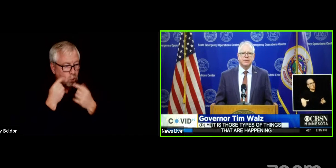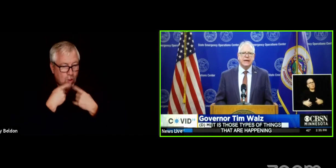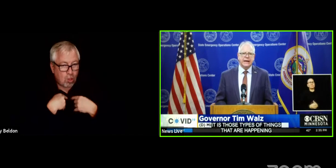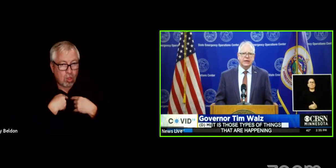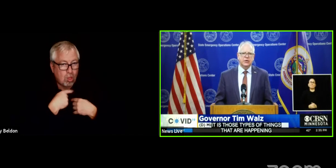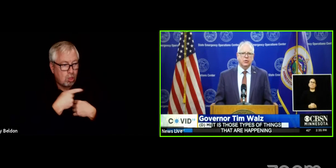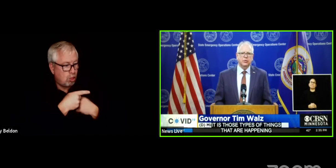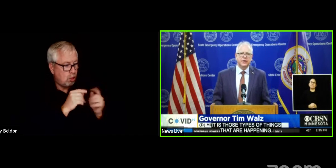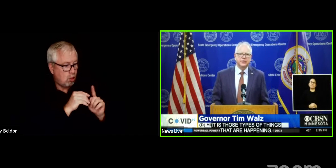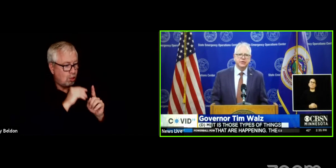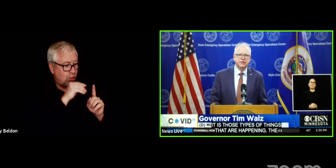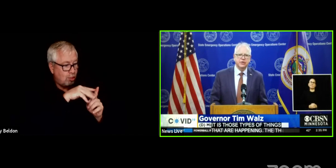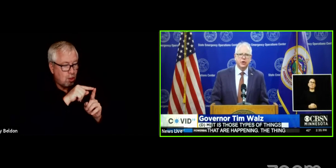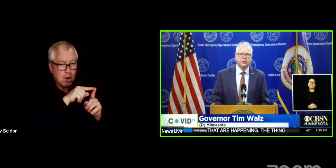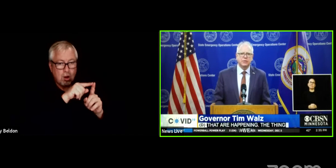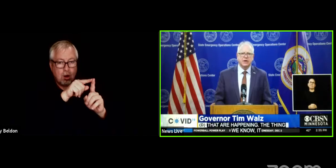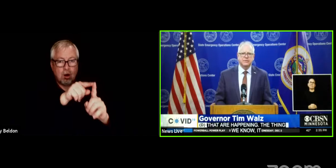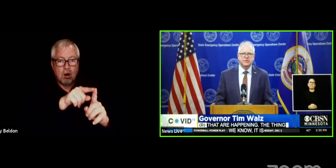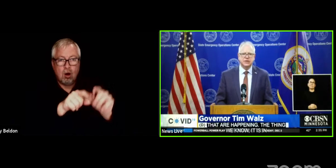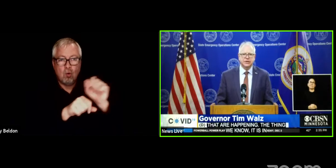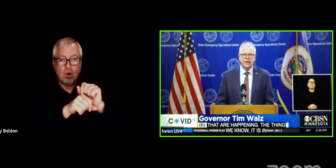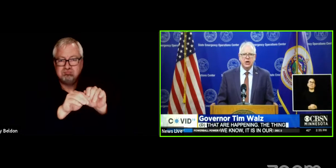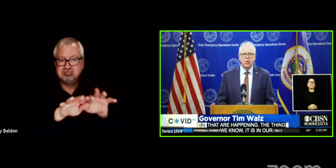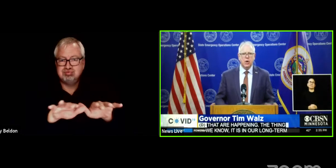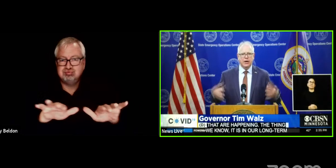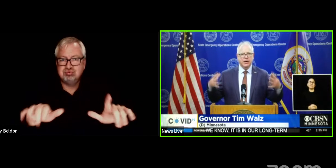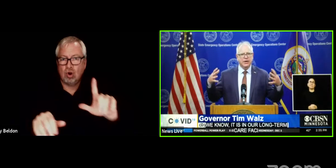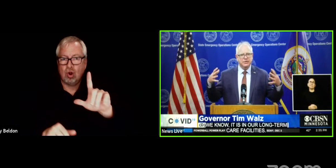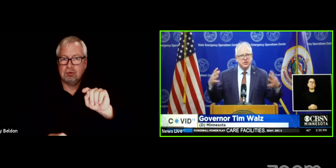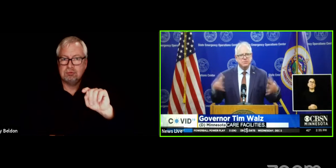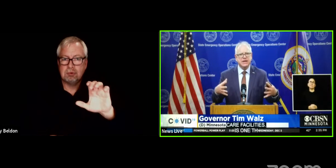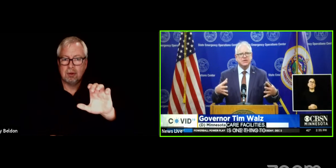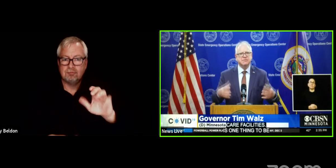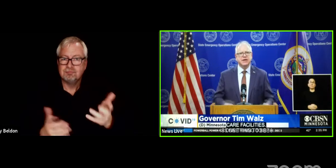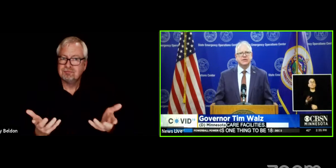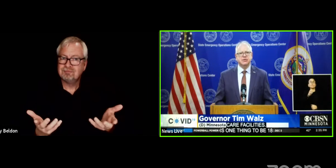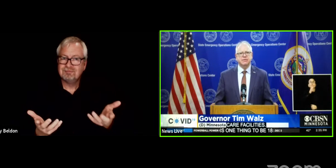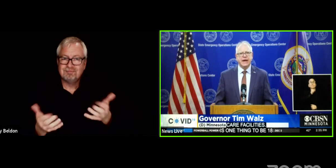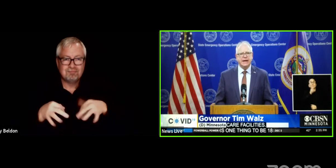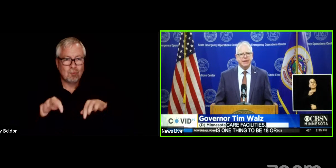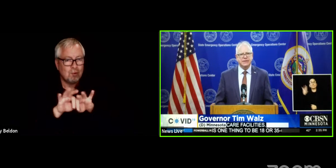BE AN 803-YEARS OLD RESIDENTS OF A LONG-TERM CARE FACILITIES WHERE BY THE VERY NATURES MAKES THIS